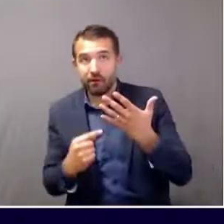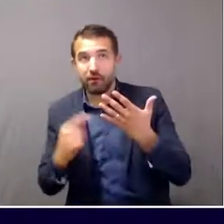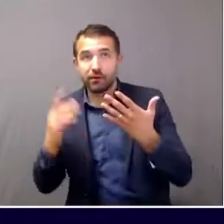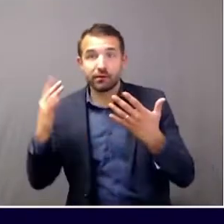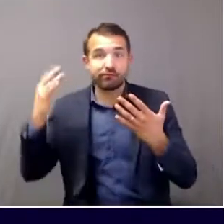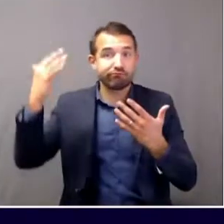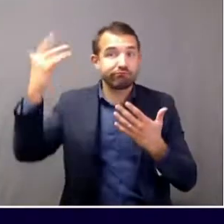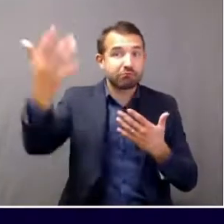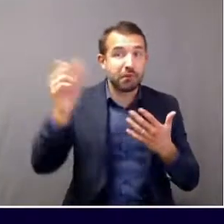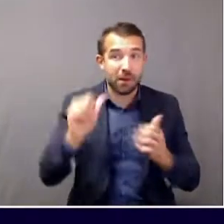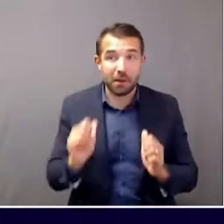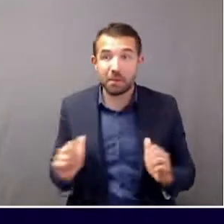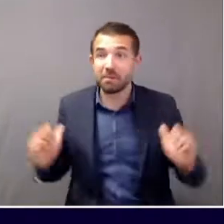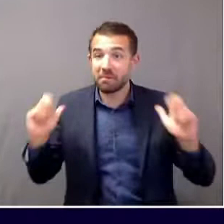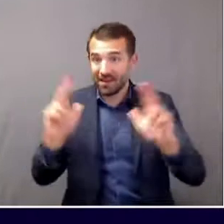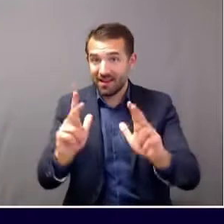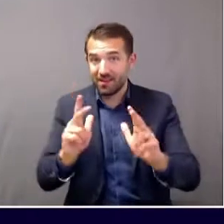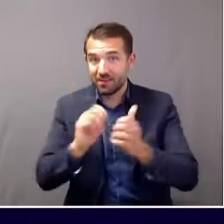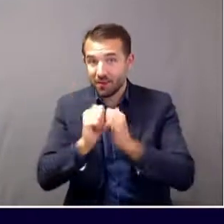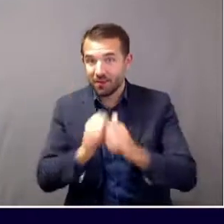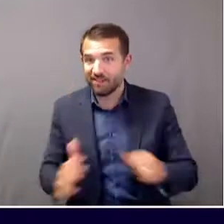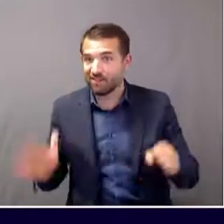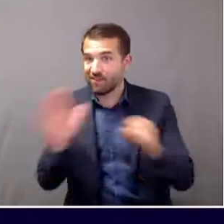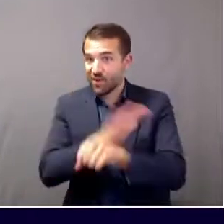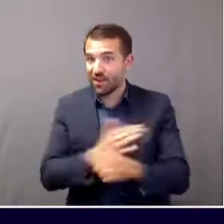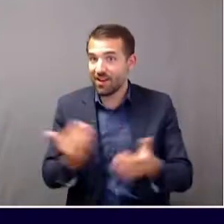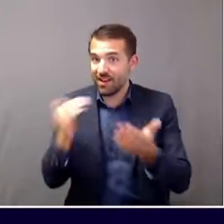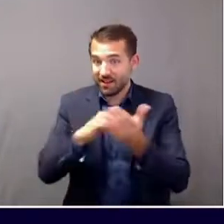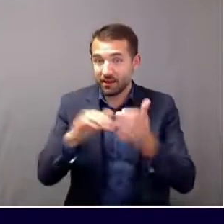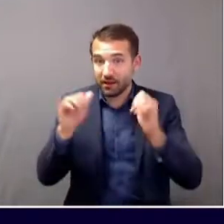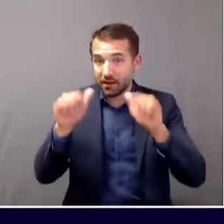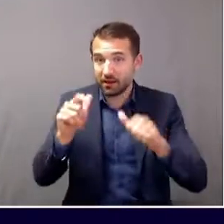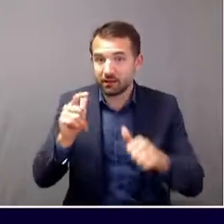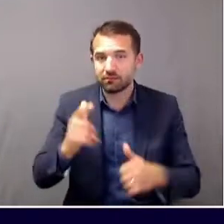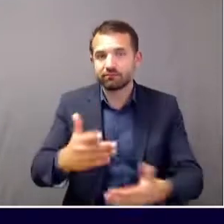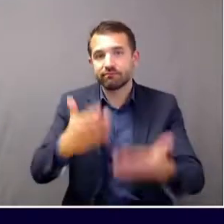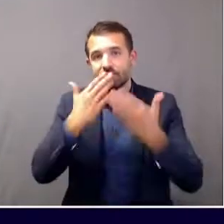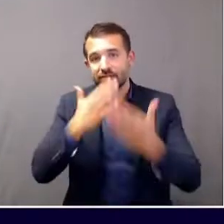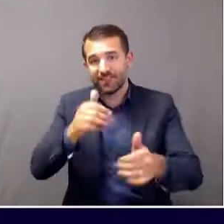re engage so we do think many